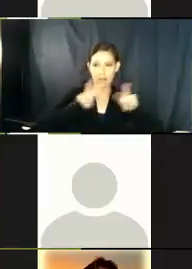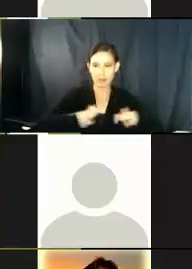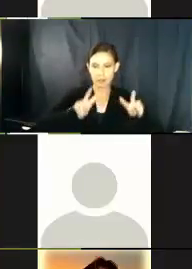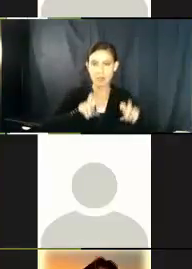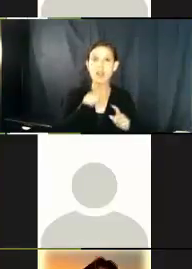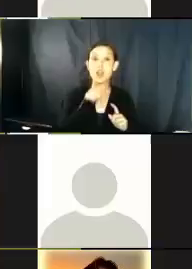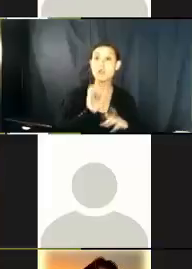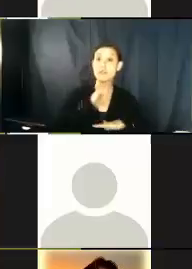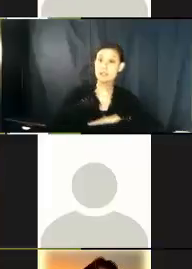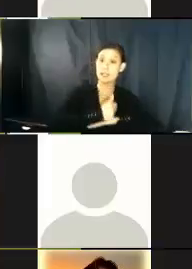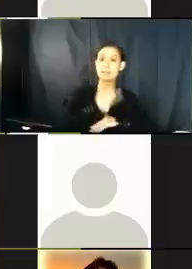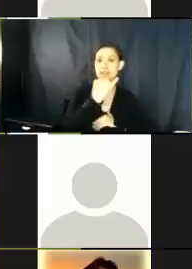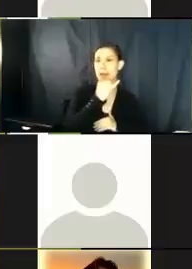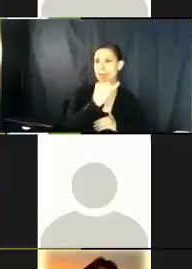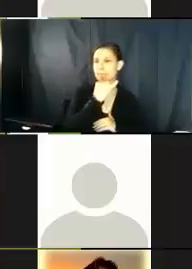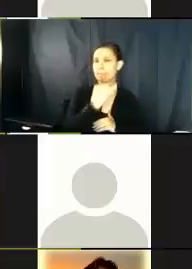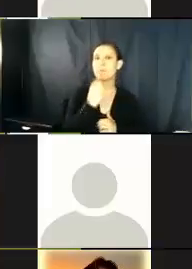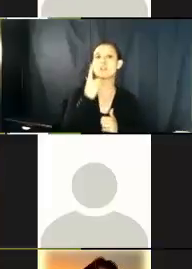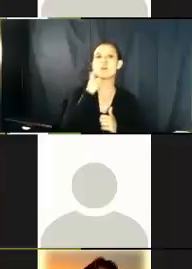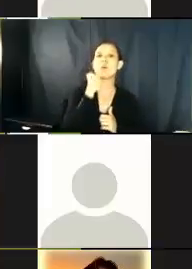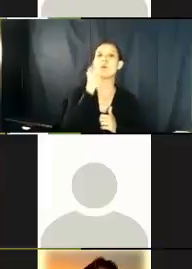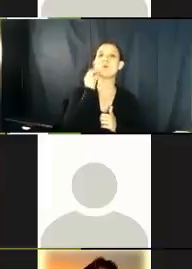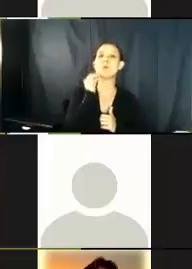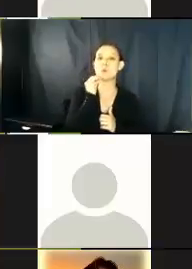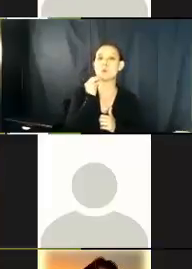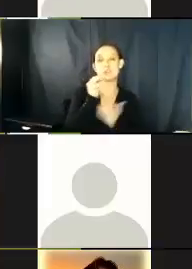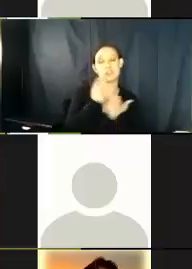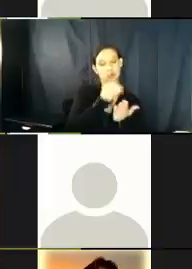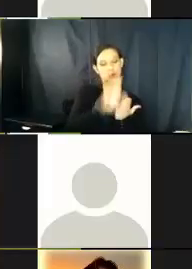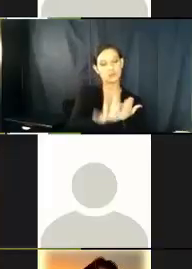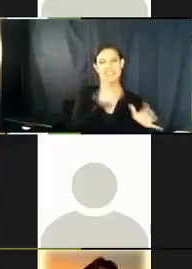experience since we don't get to see them very face-to-face very often.